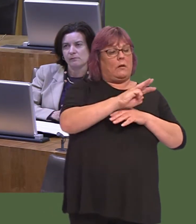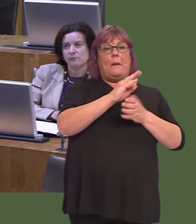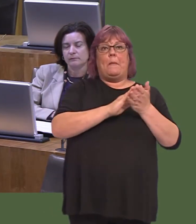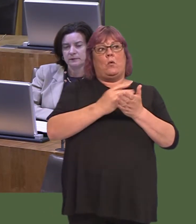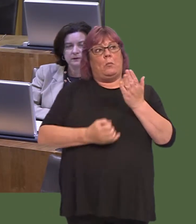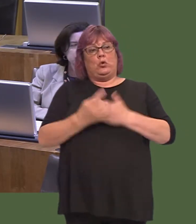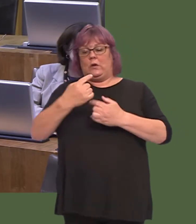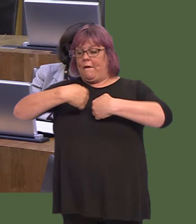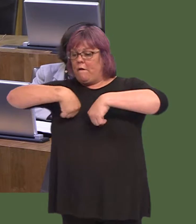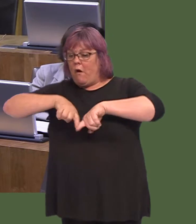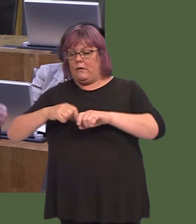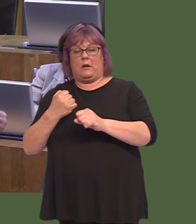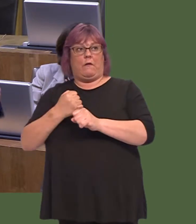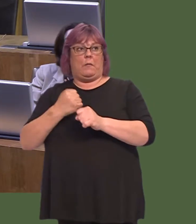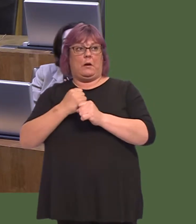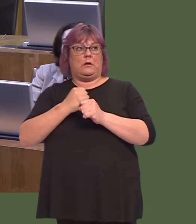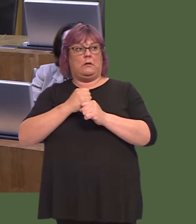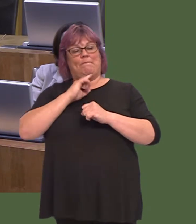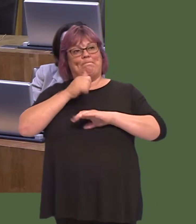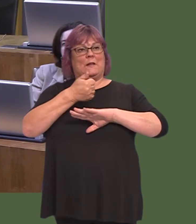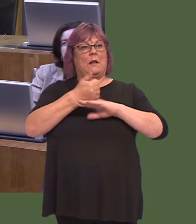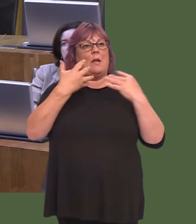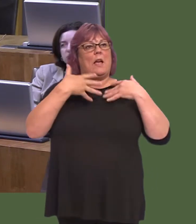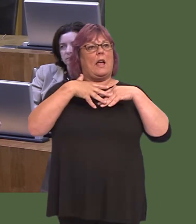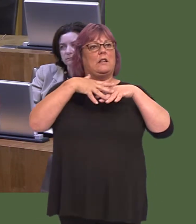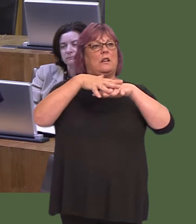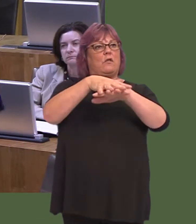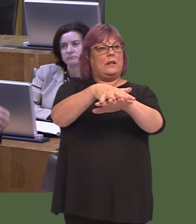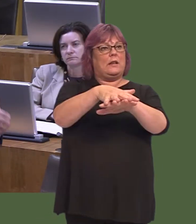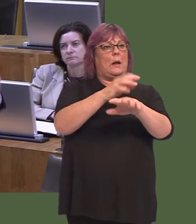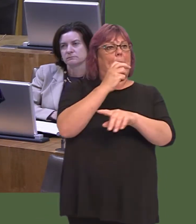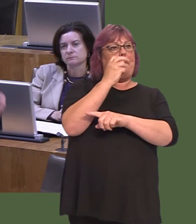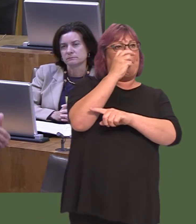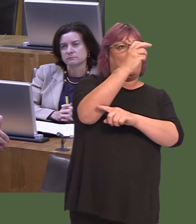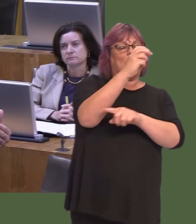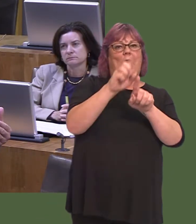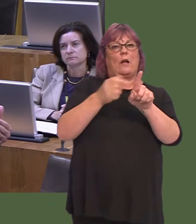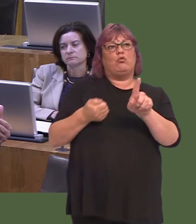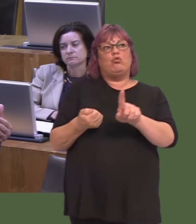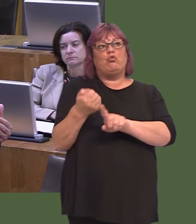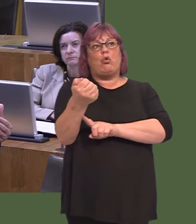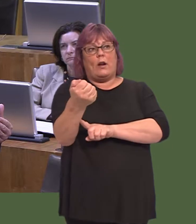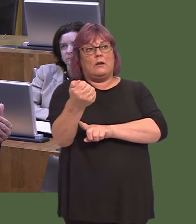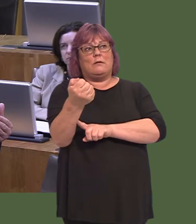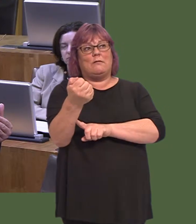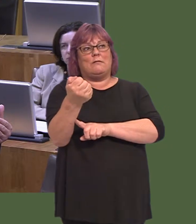opportunity to create that integrated bus, light rail and train system that we've wanted to see for a long times in Wales.